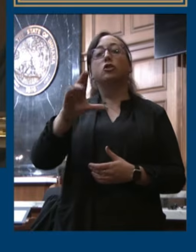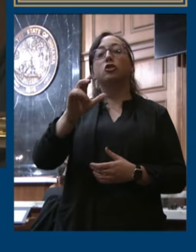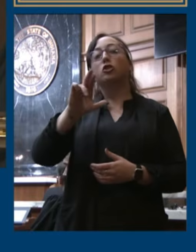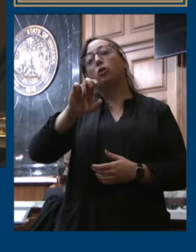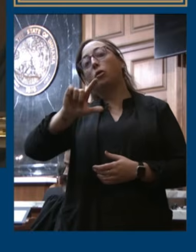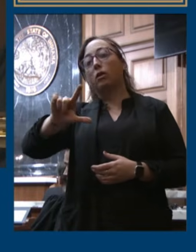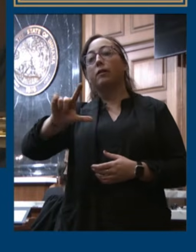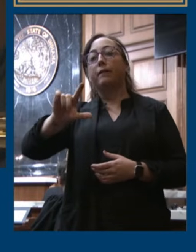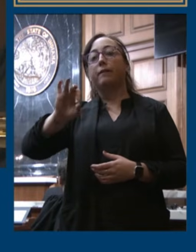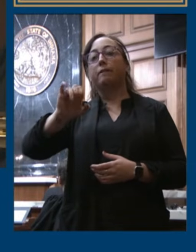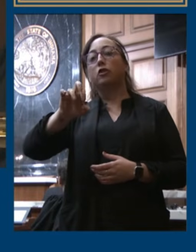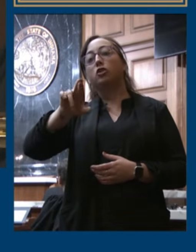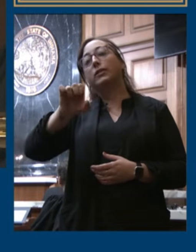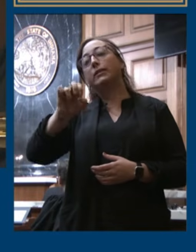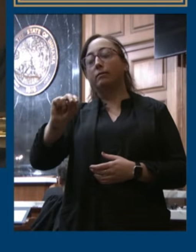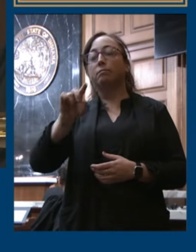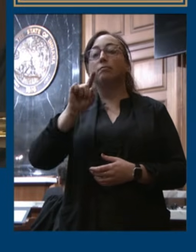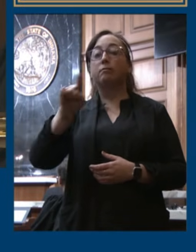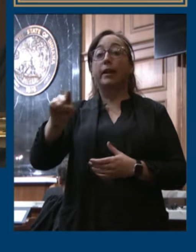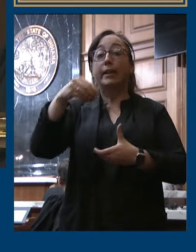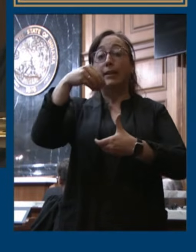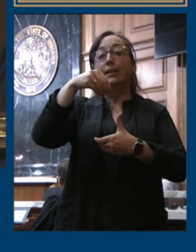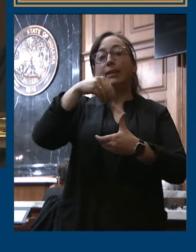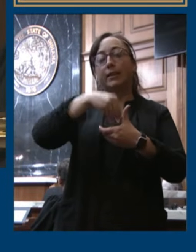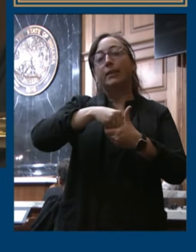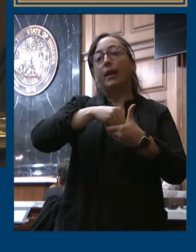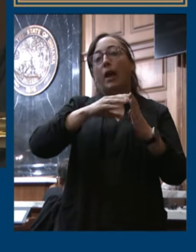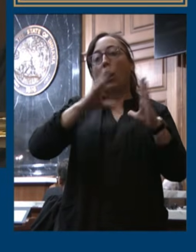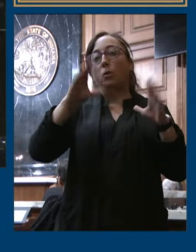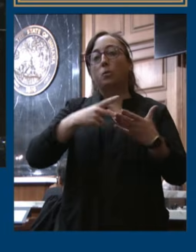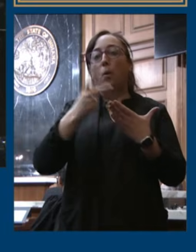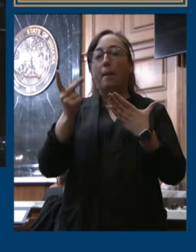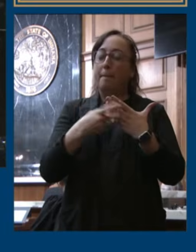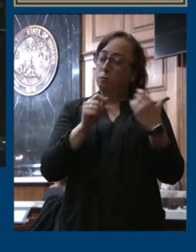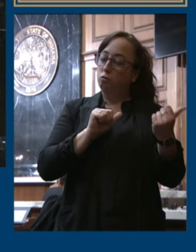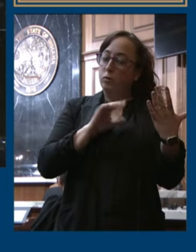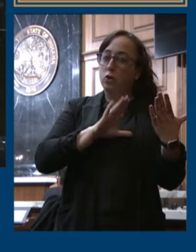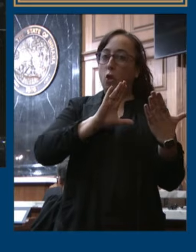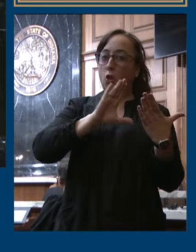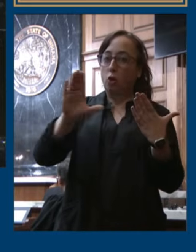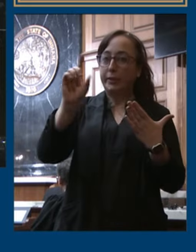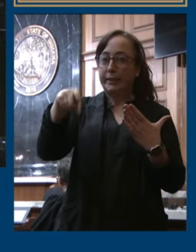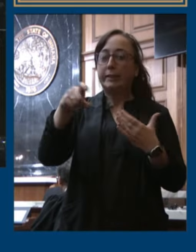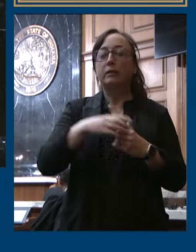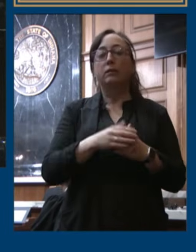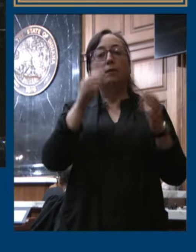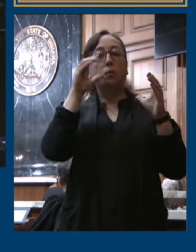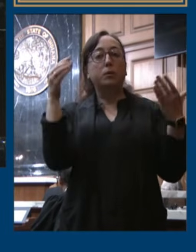PROGRAM ADDRESSES A DEFENDANT'S CORE NEEDS. SHE SAYS IT "FOCUSES ON PUBLIC SAFETY WITH VOLUNTARY